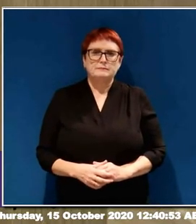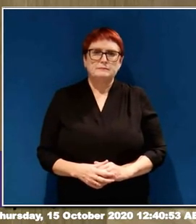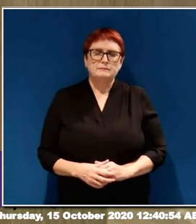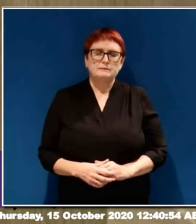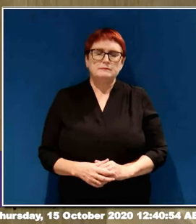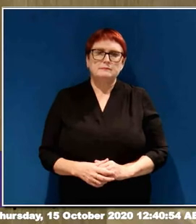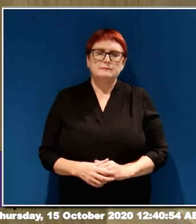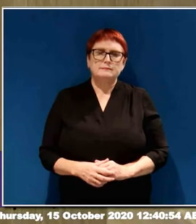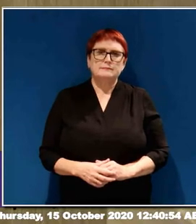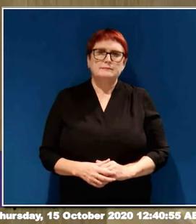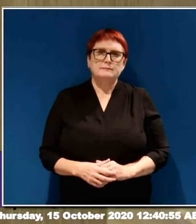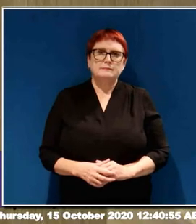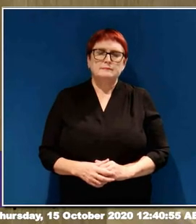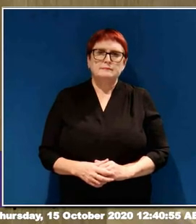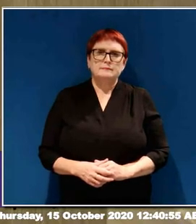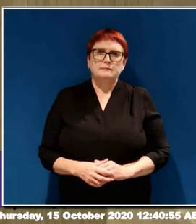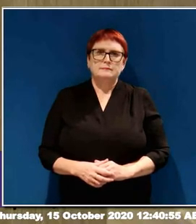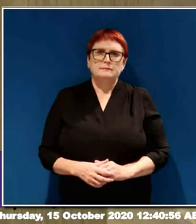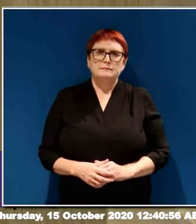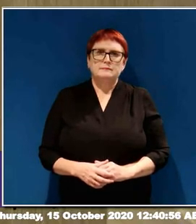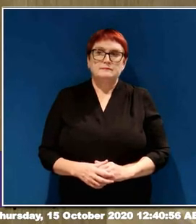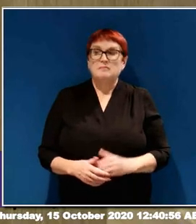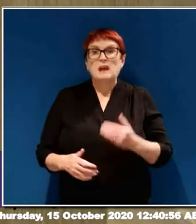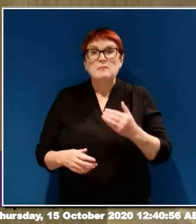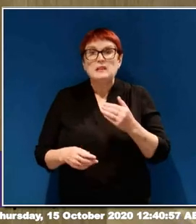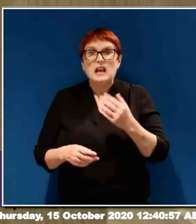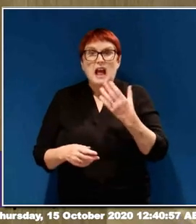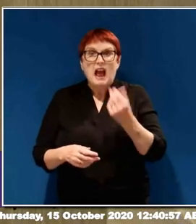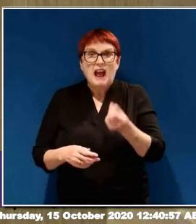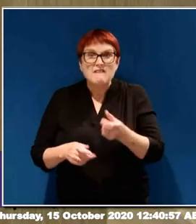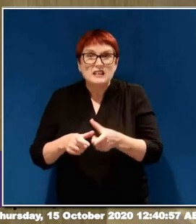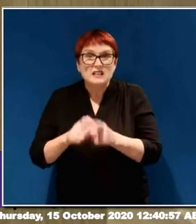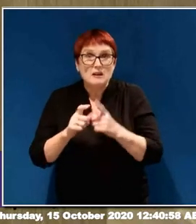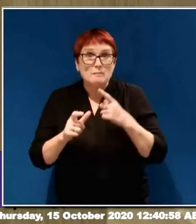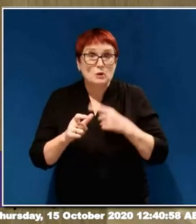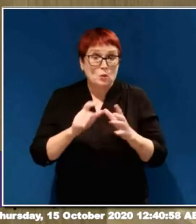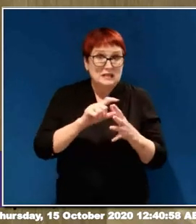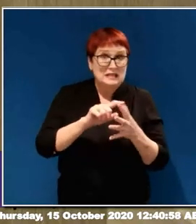because of a disability, and something that is just an outright behaviour.